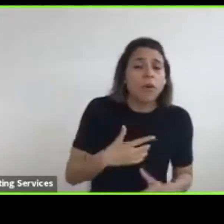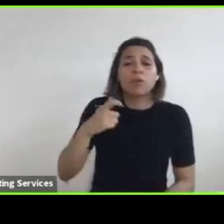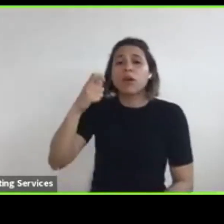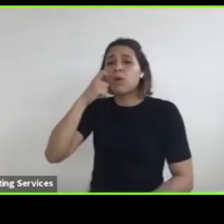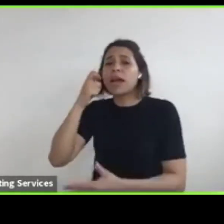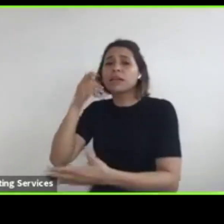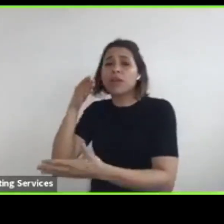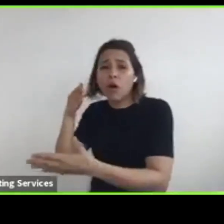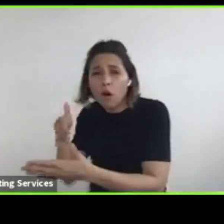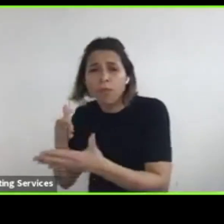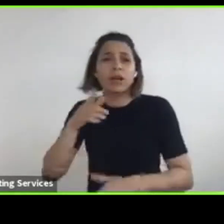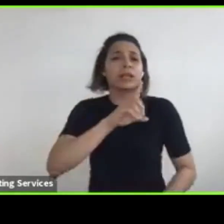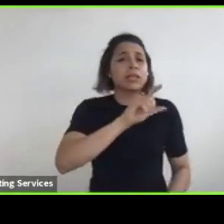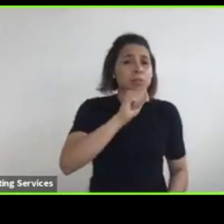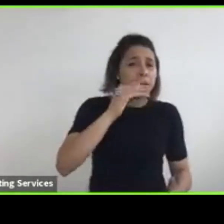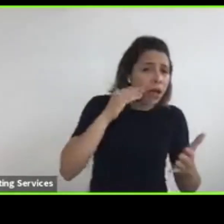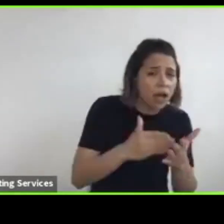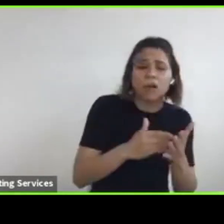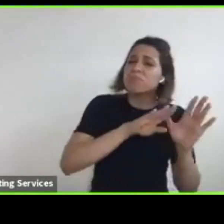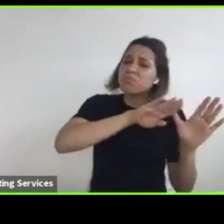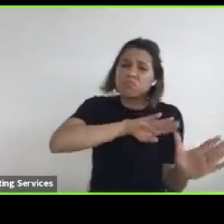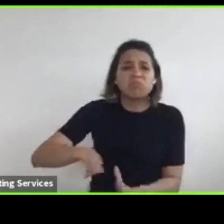WE KNOW IS POSSIBLE. LET US WORK TOGETHER TO BE ABLE T O COME TOGETHER